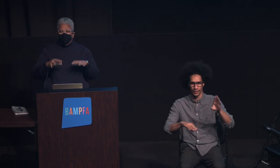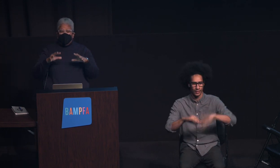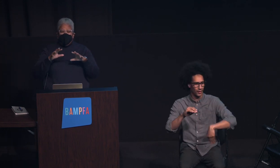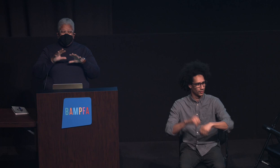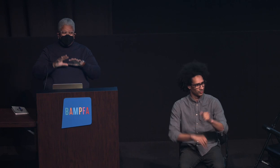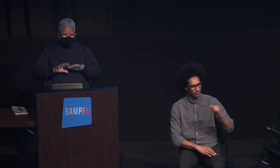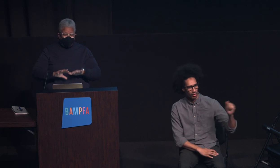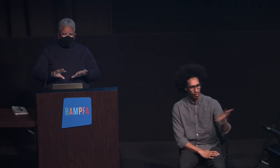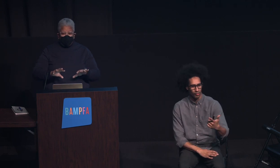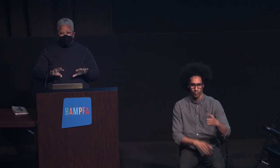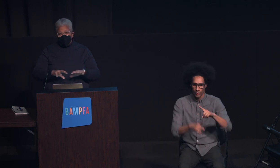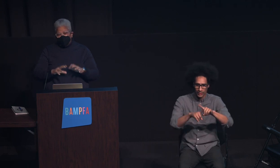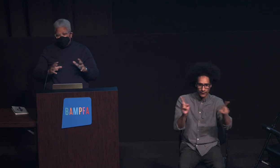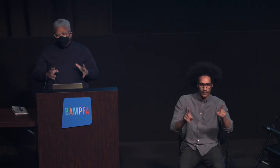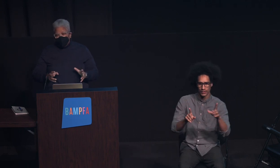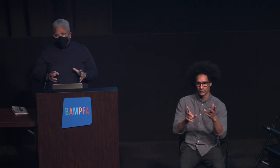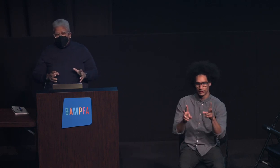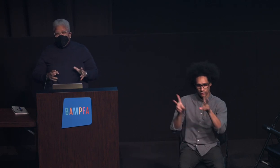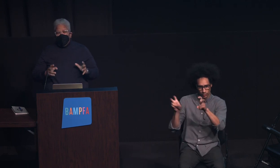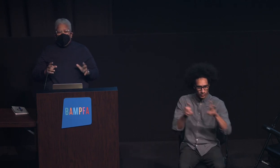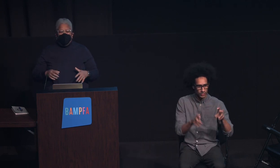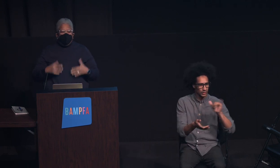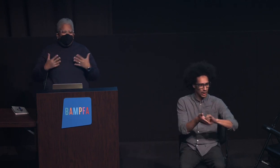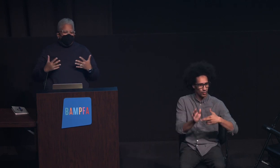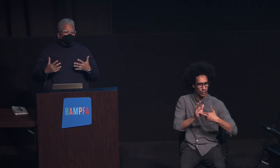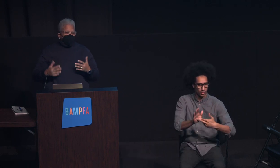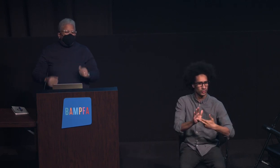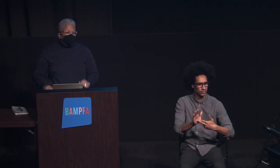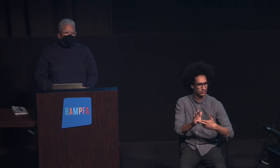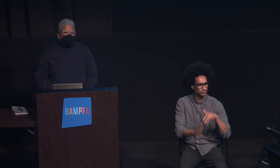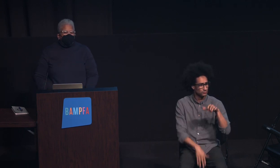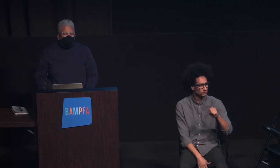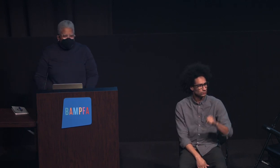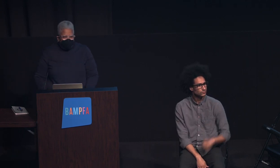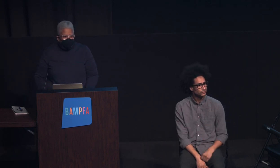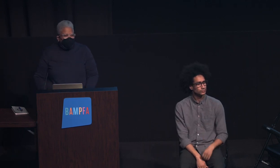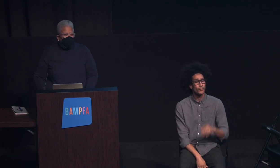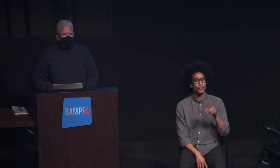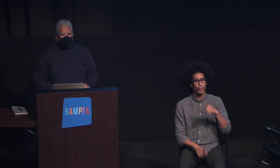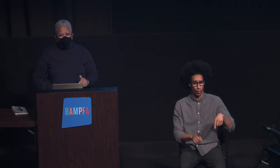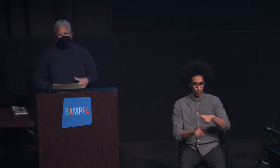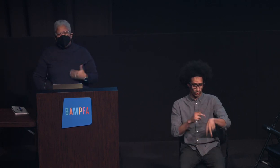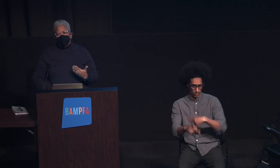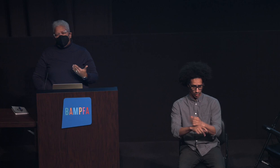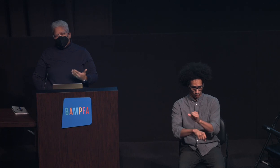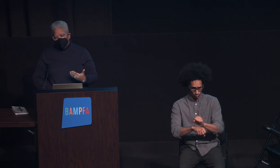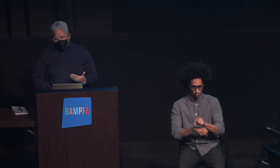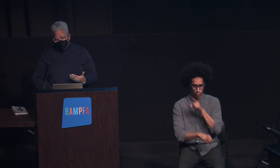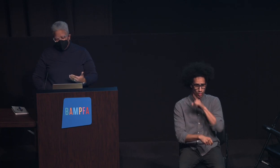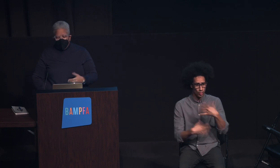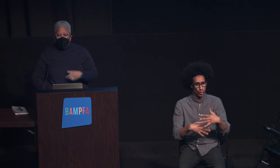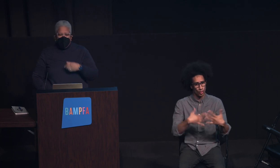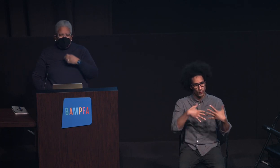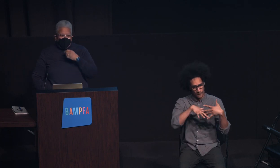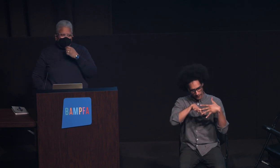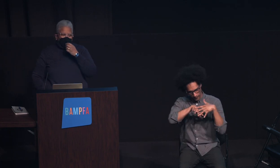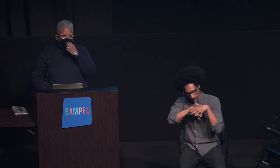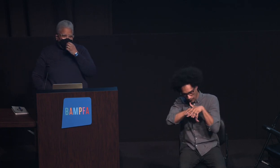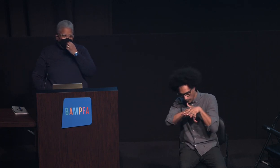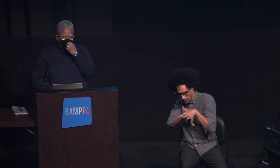subjects that are represented, yet those kinds of works rarely make their way into the canon.